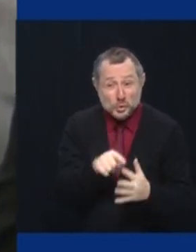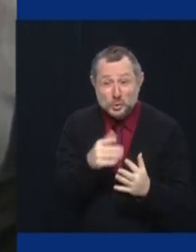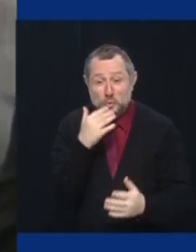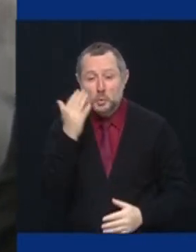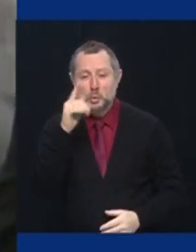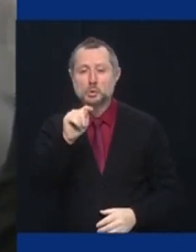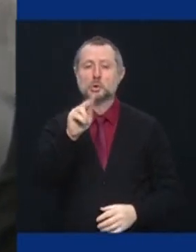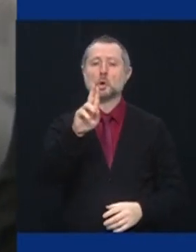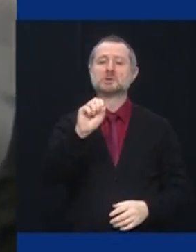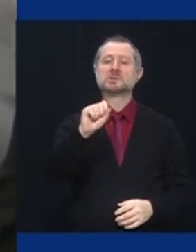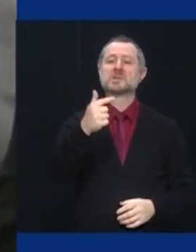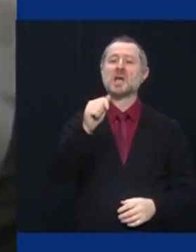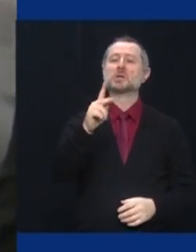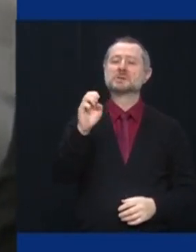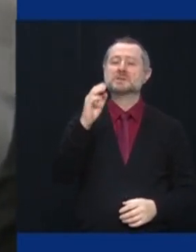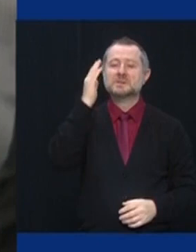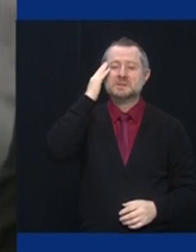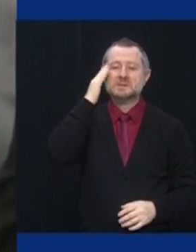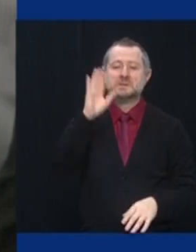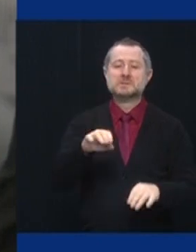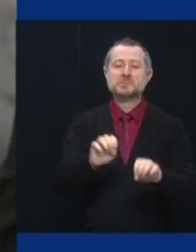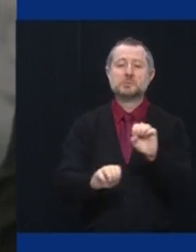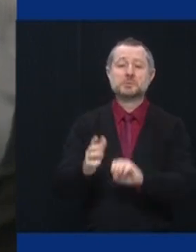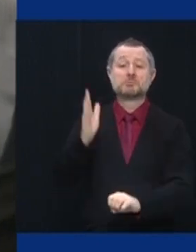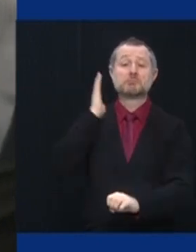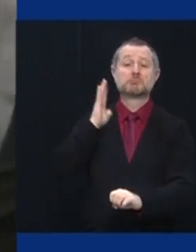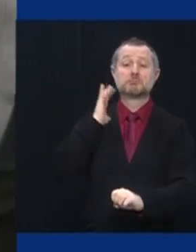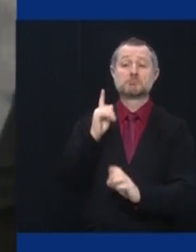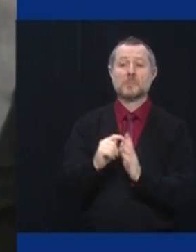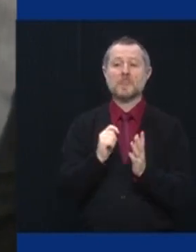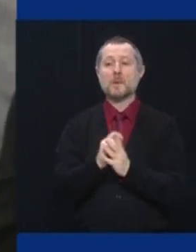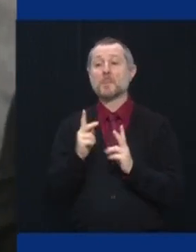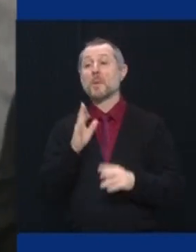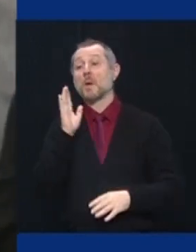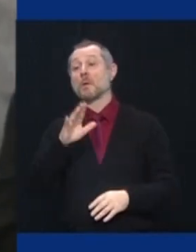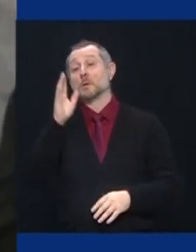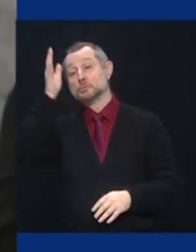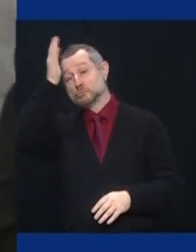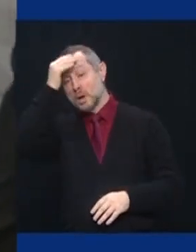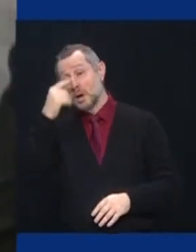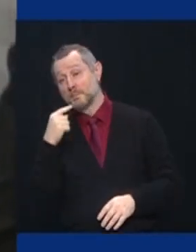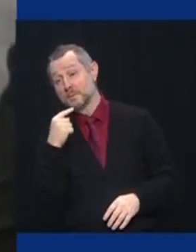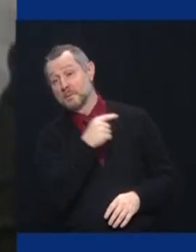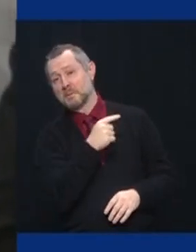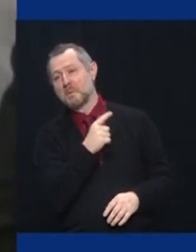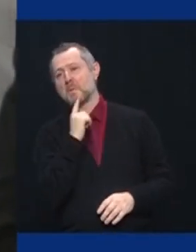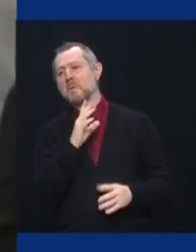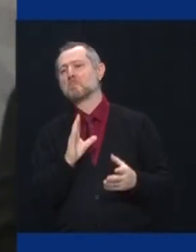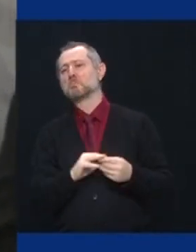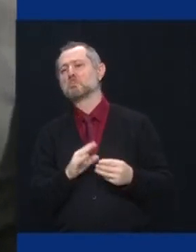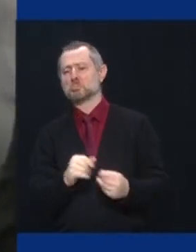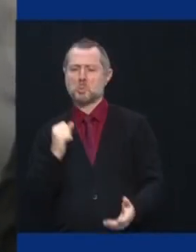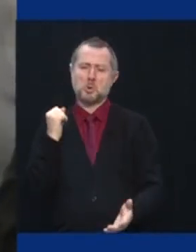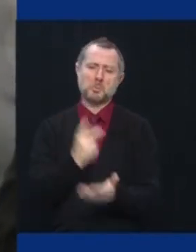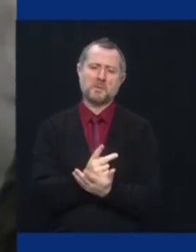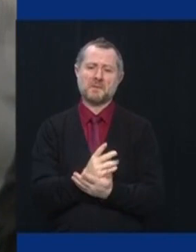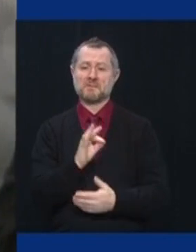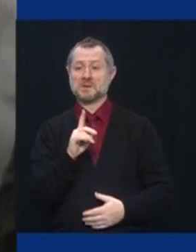OH, HOW CAN YOU SAY THAT? IT'S TRUE. TUSKEGEE EXPERIMENT, THEY HAVE LESS TRUST OF THE SYSTEM.